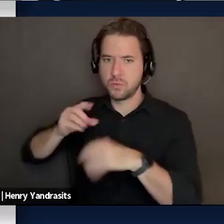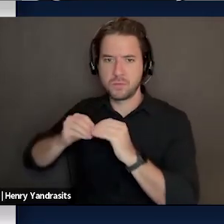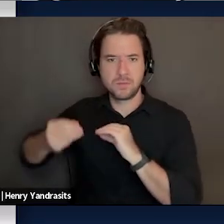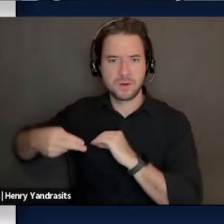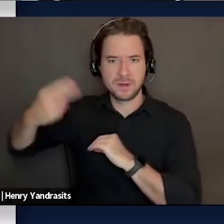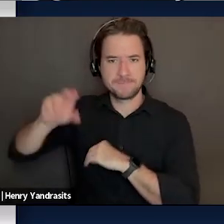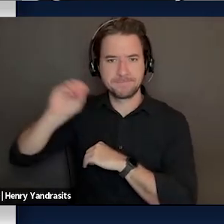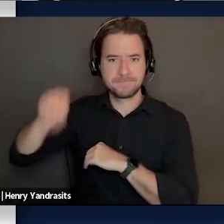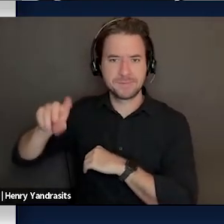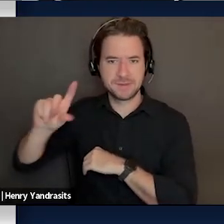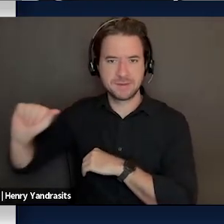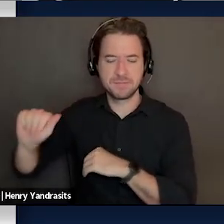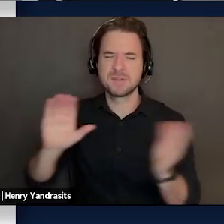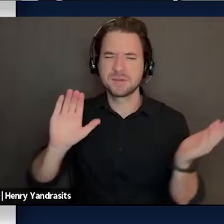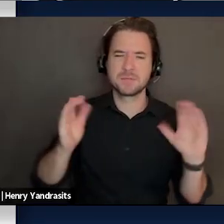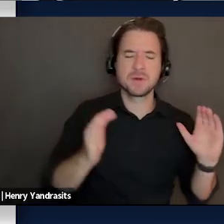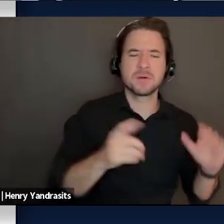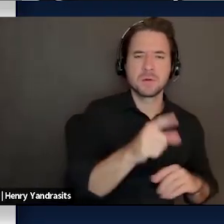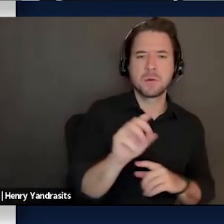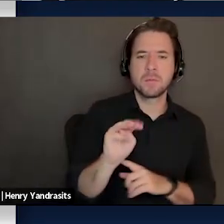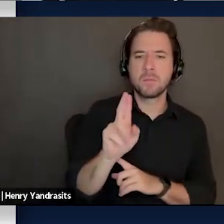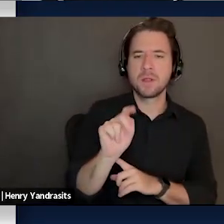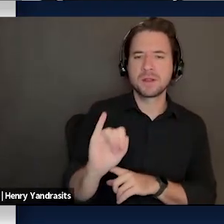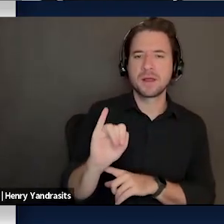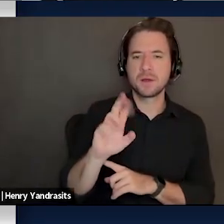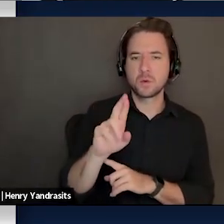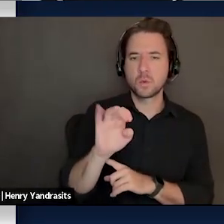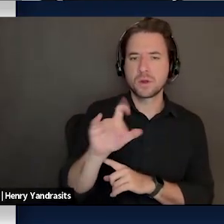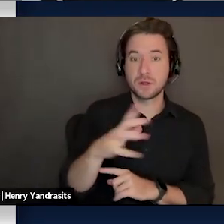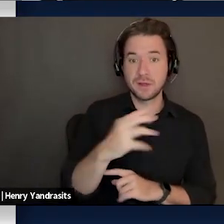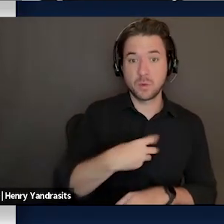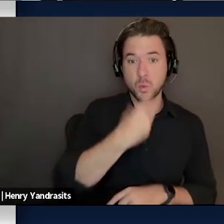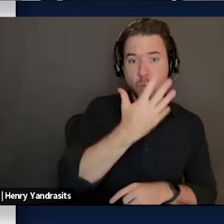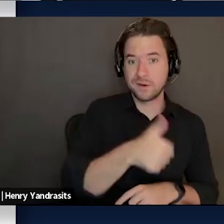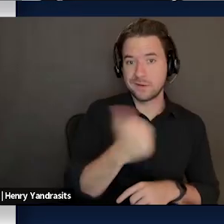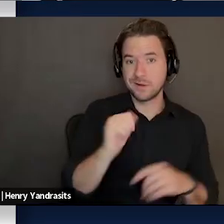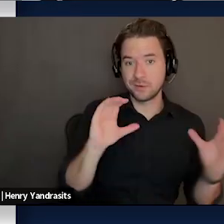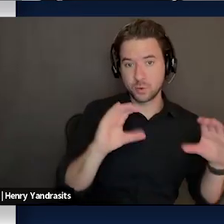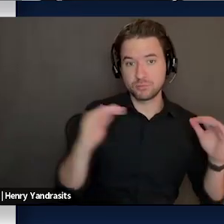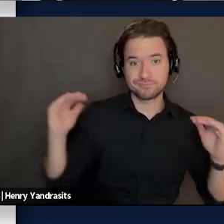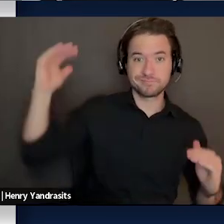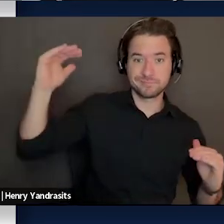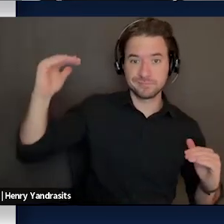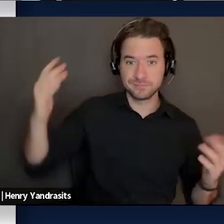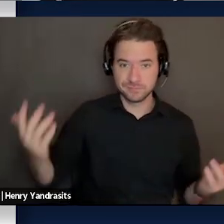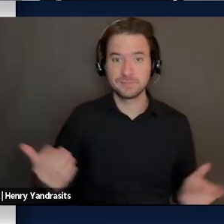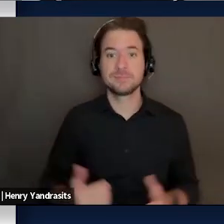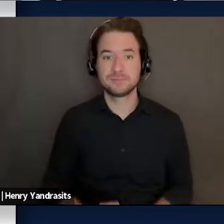Compared to white and multiracial other groups.